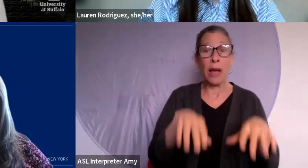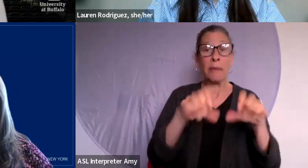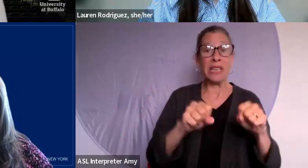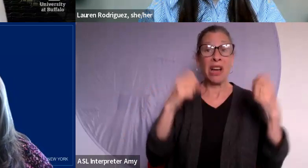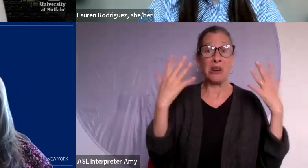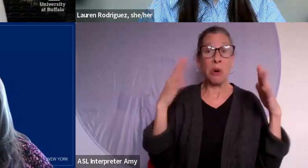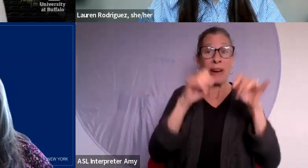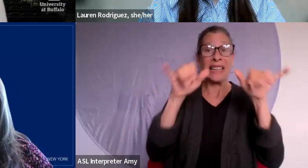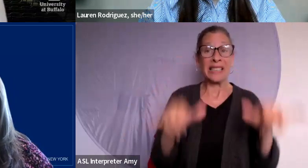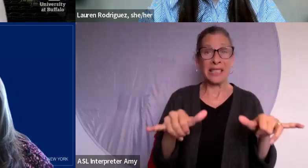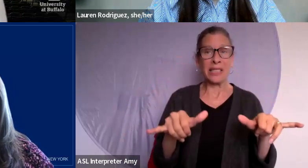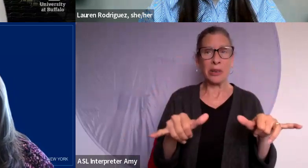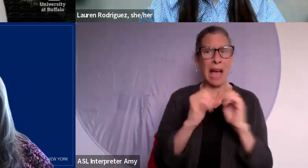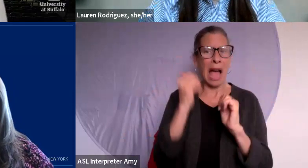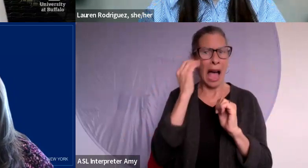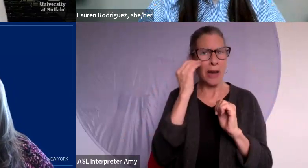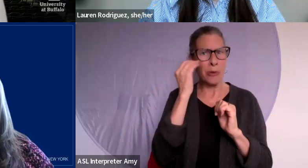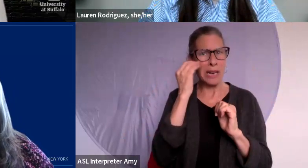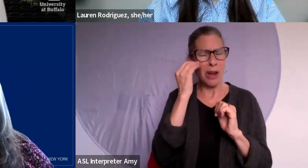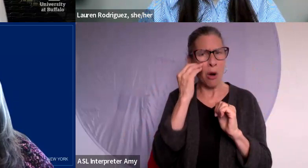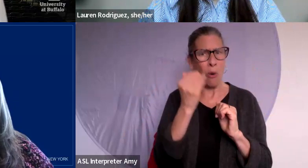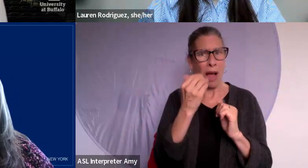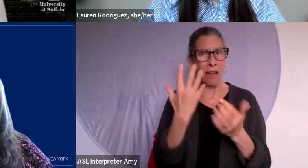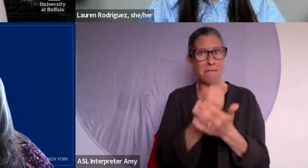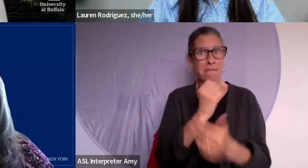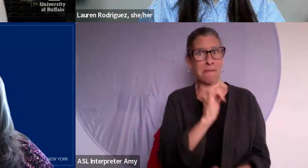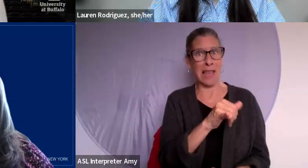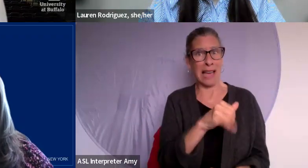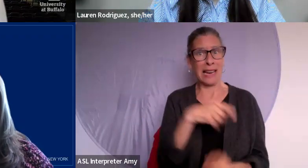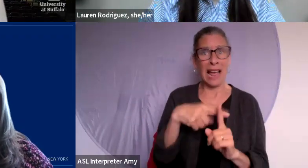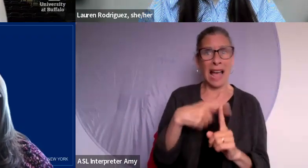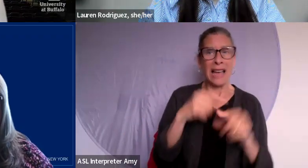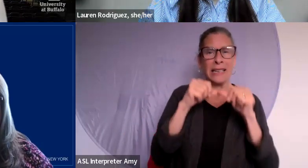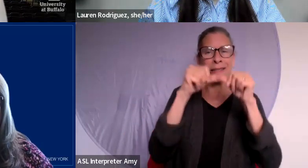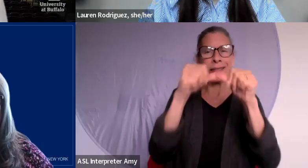system, how could we know that and be able to leverage it? And then finally, how would we sustain this work over time? So